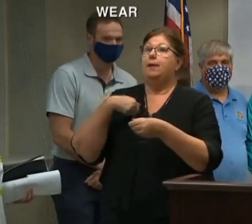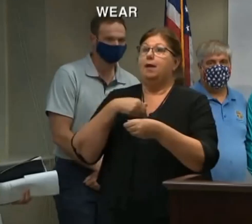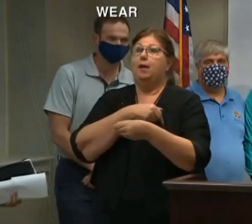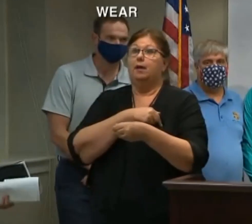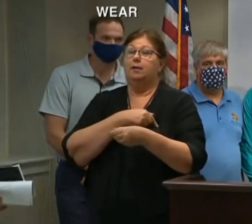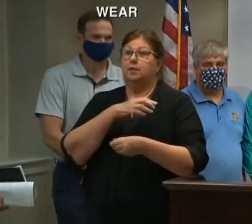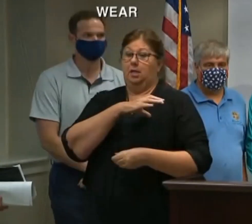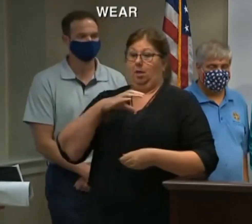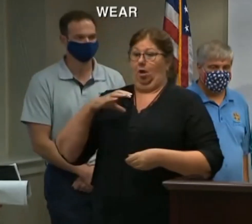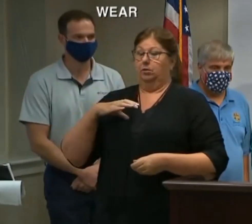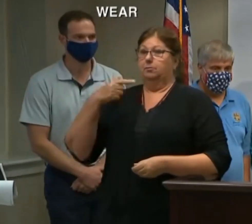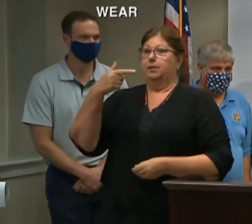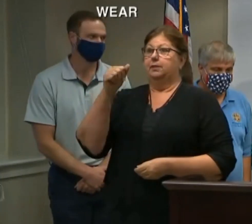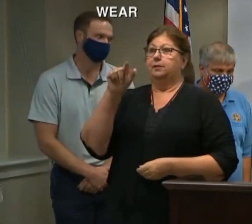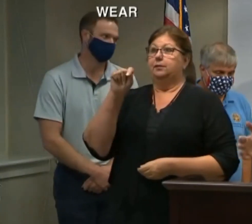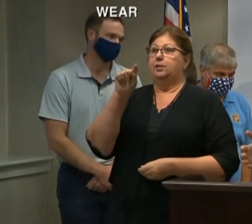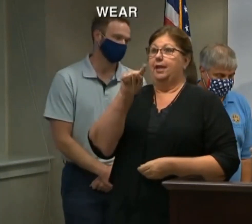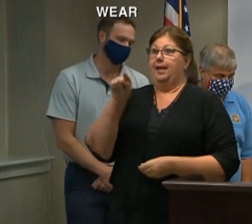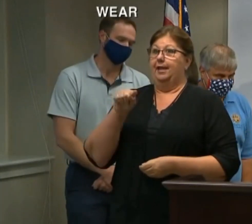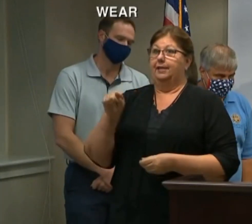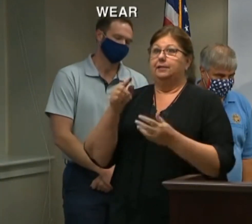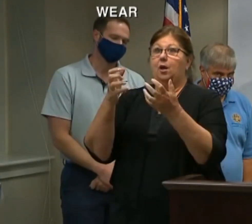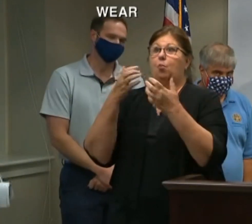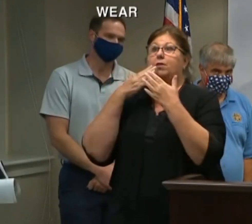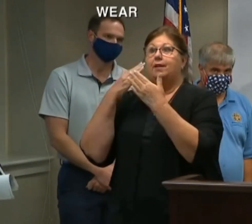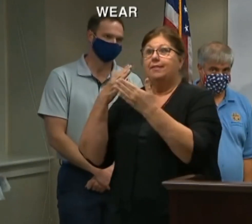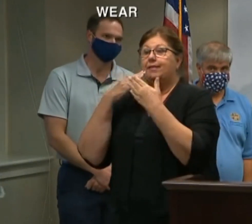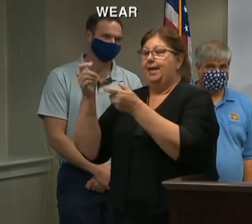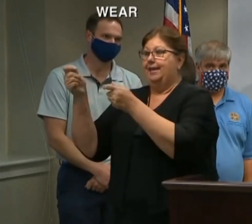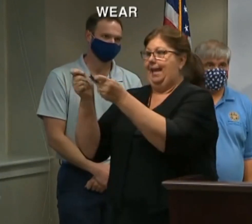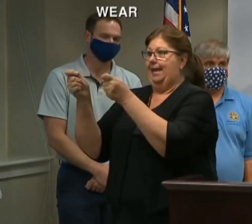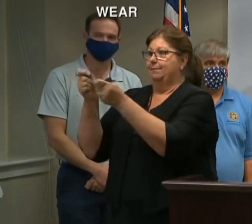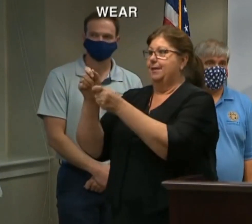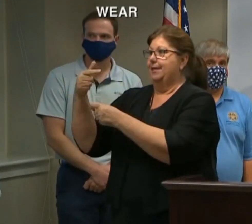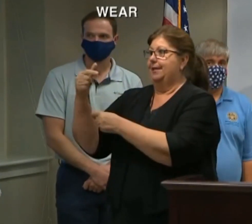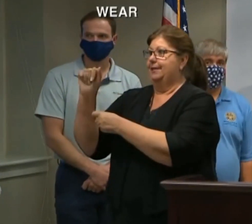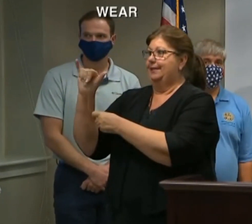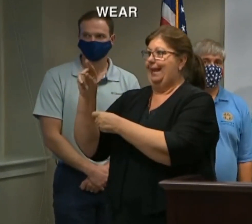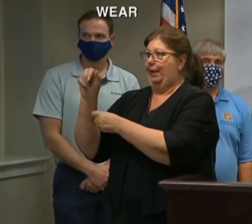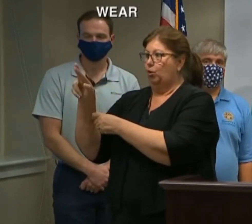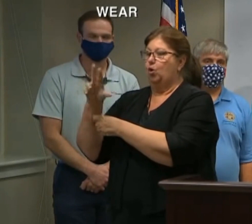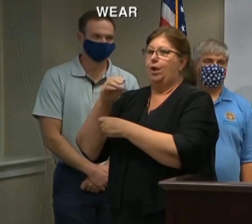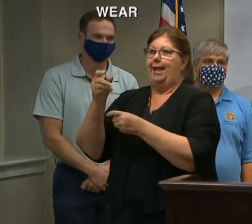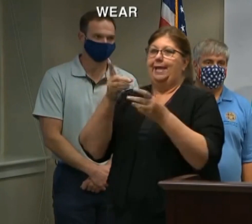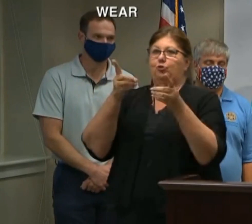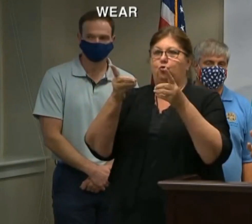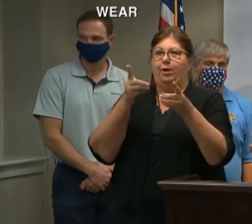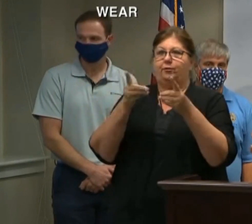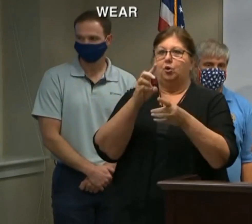matt gates i just want to thank administrator gaynor and director moskowitz for coming and really giving so much